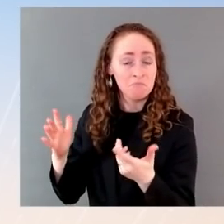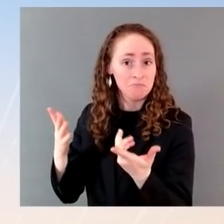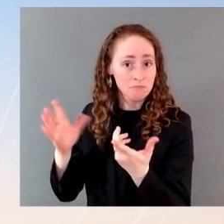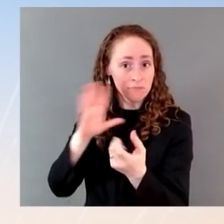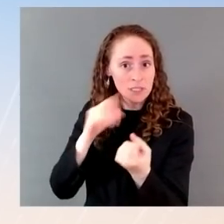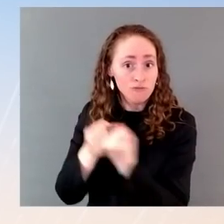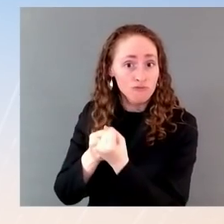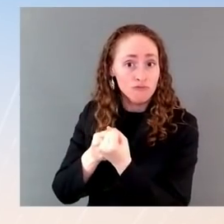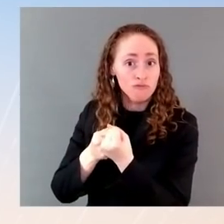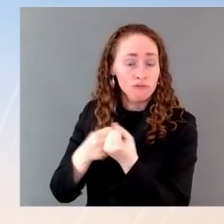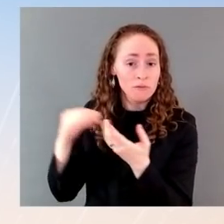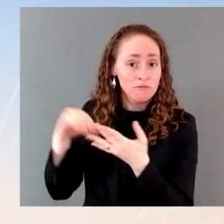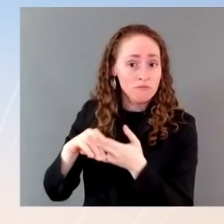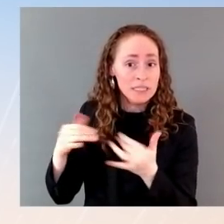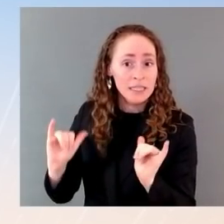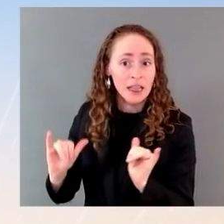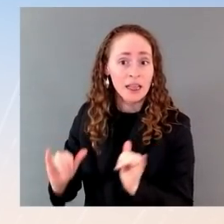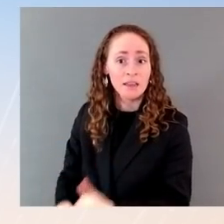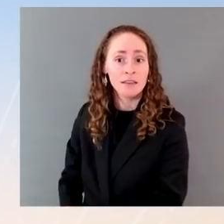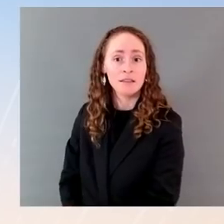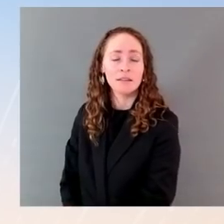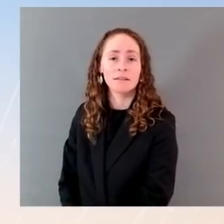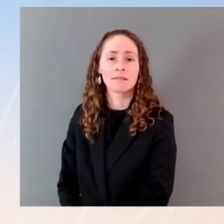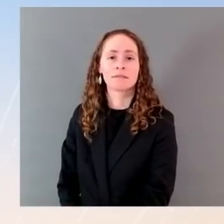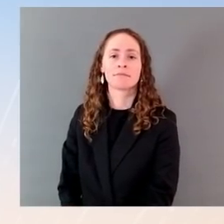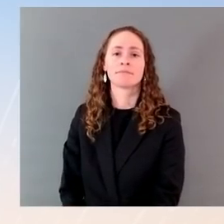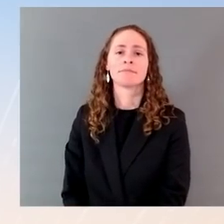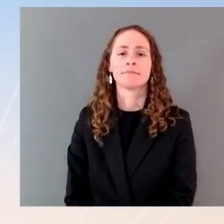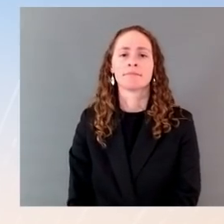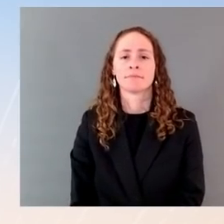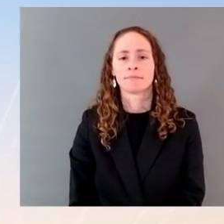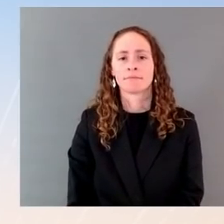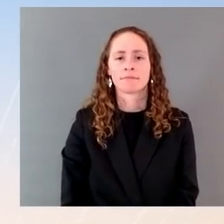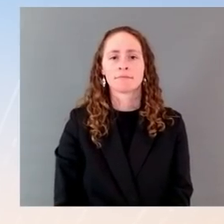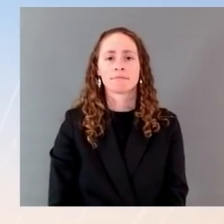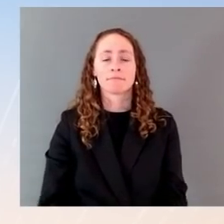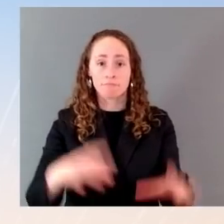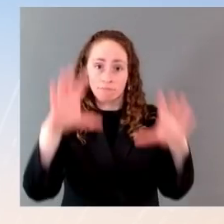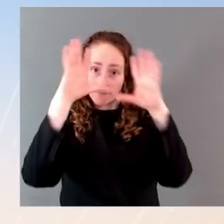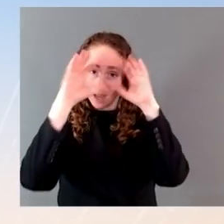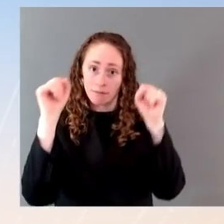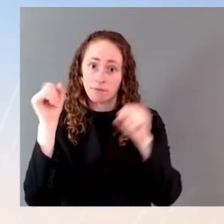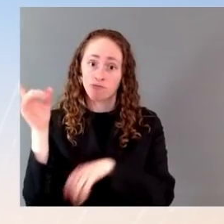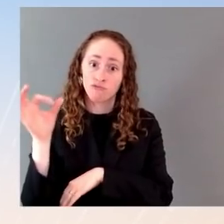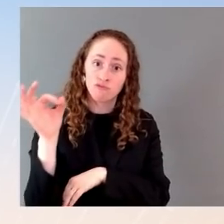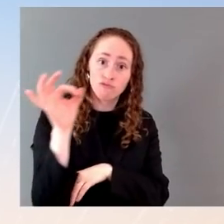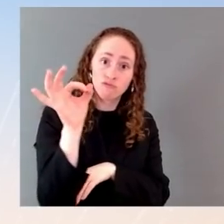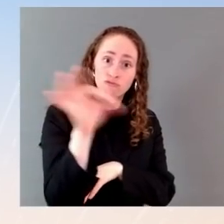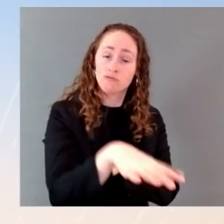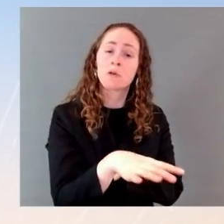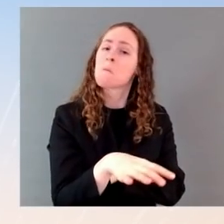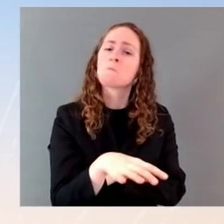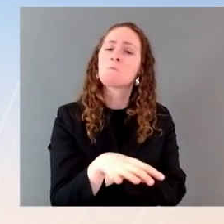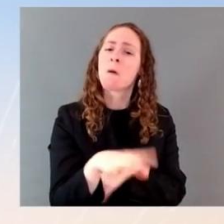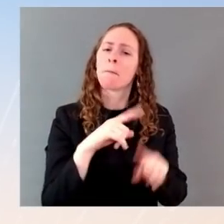of the discussion as some of these members who support it, they've raised -- which won't surprise you -- they've also raised it publicly with members of our team.